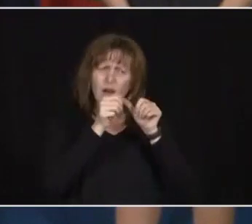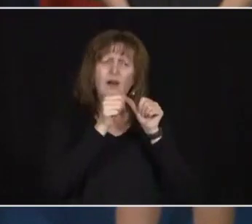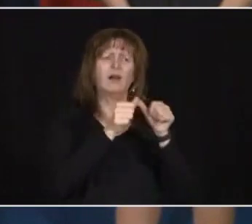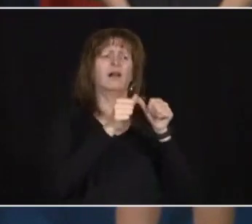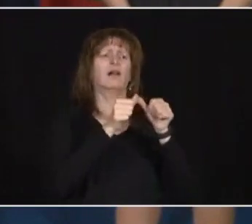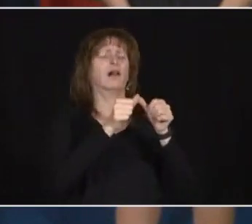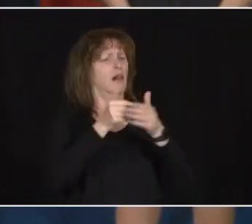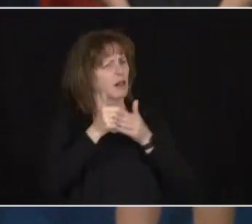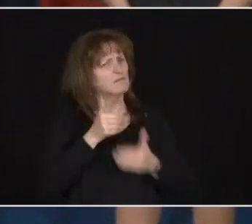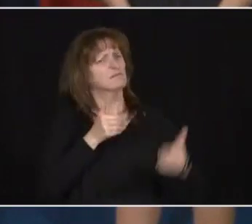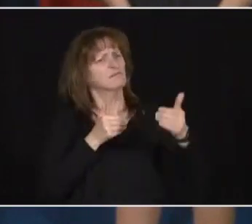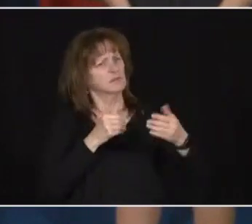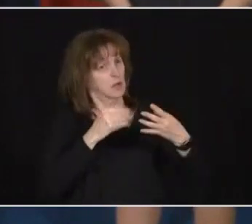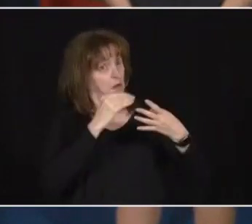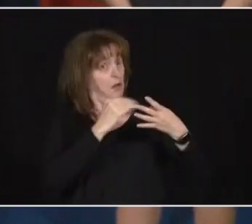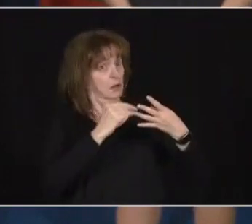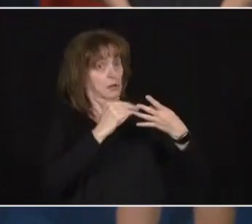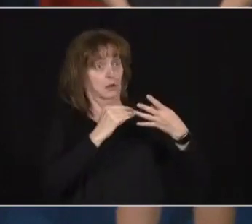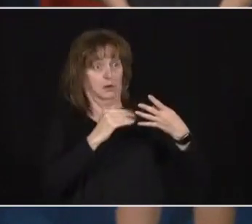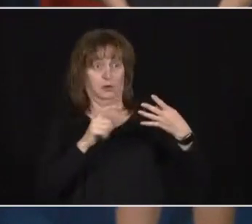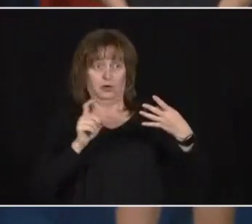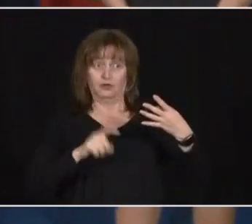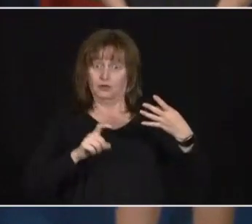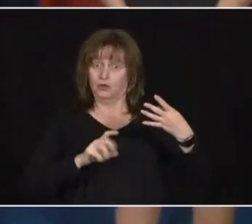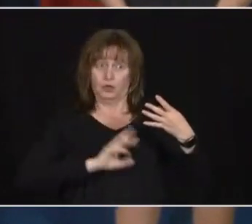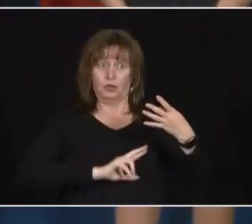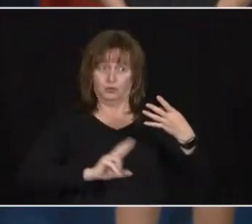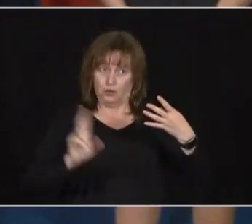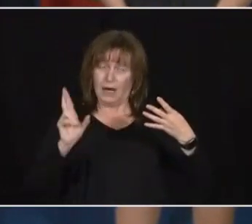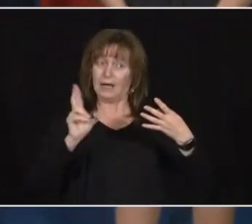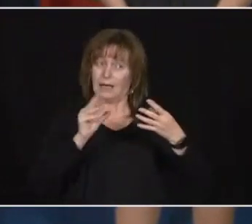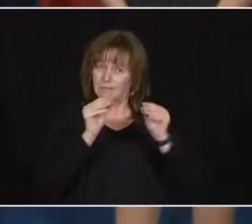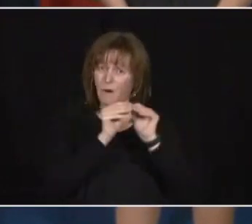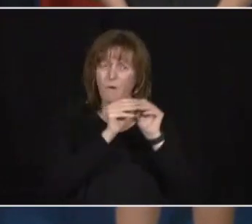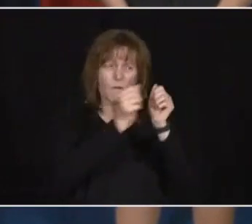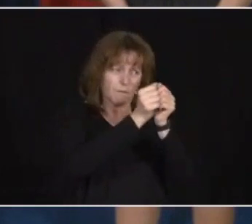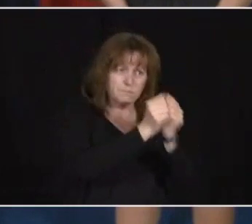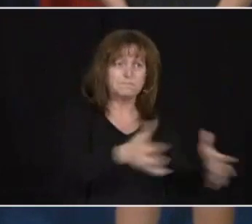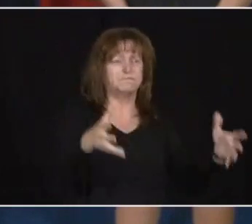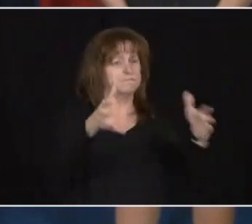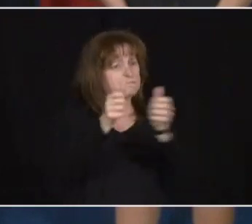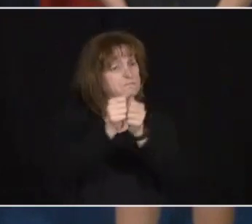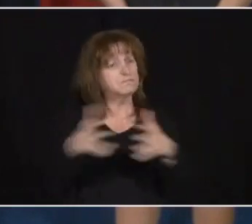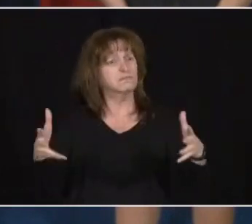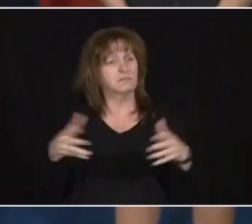We said by the end of the month we'll see a difference moving forward in May and we